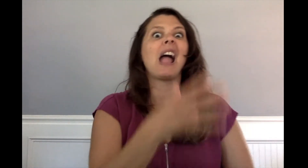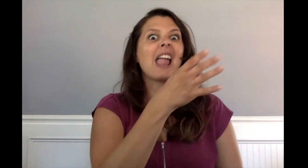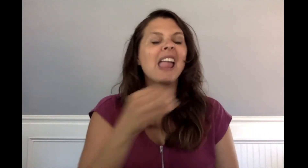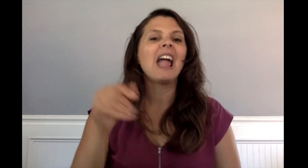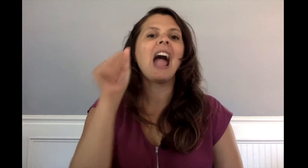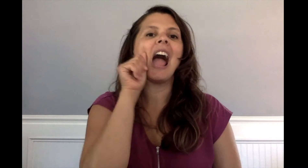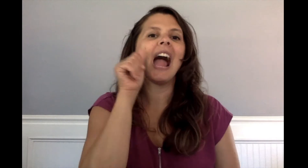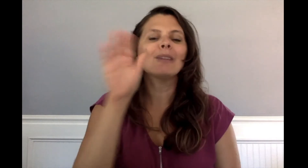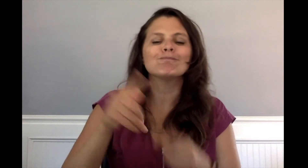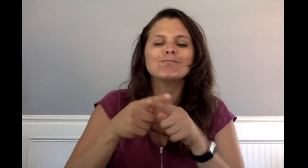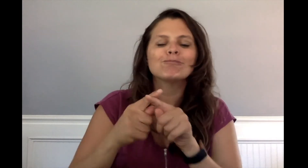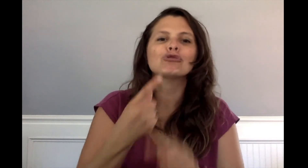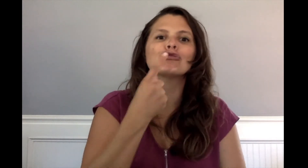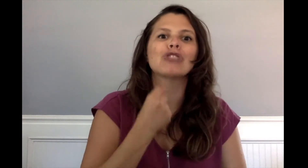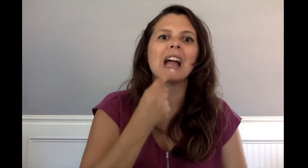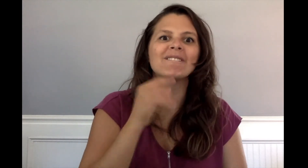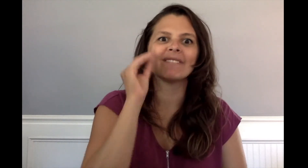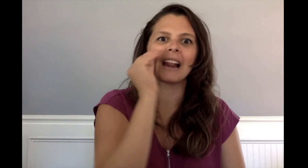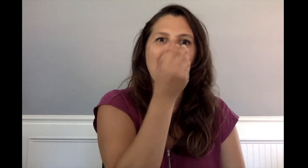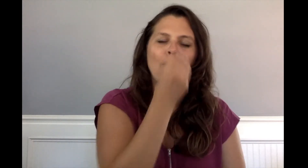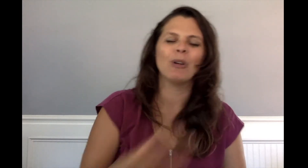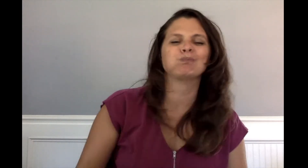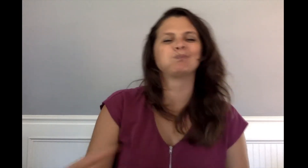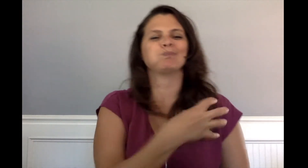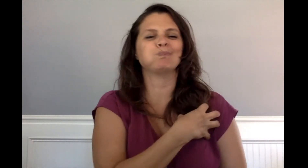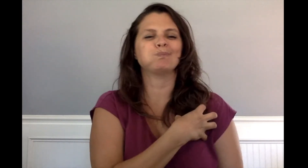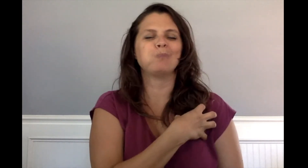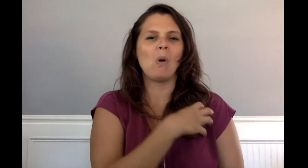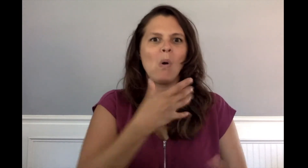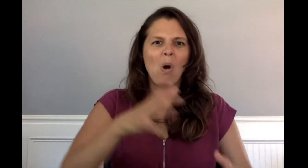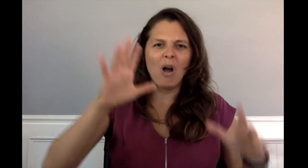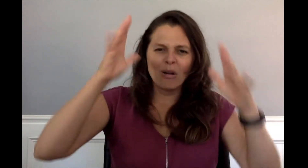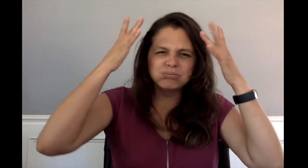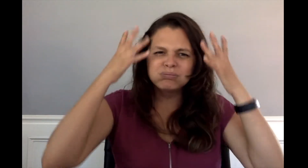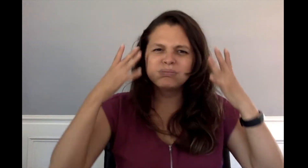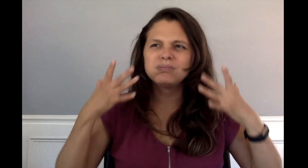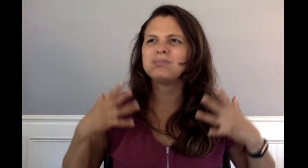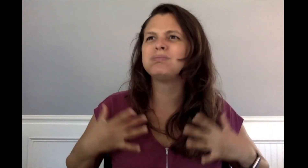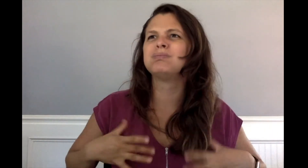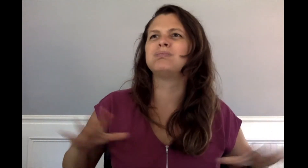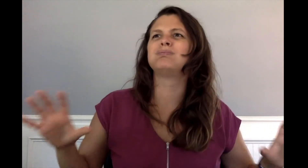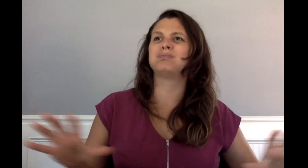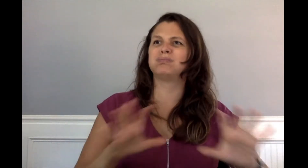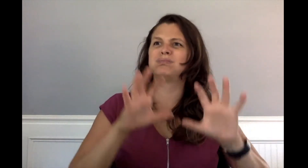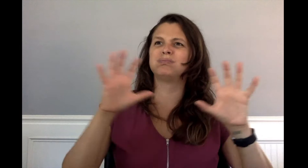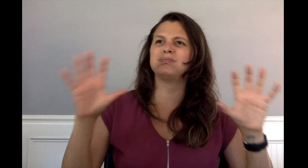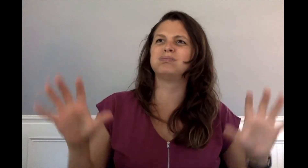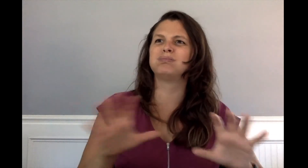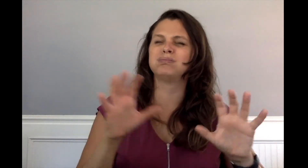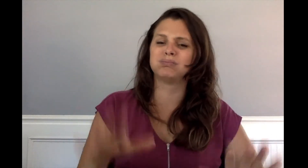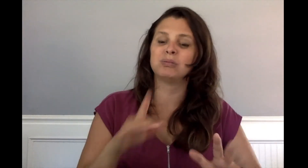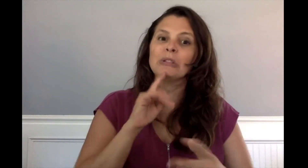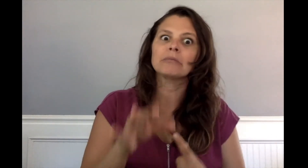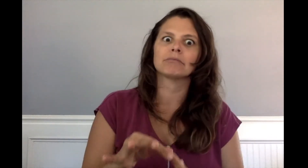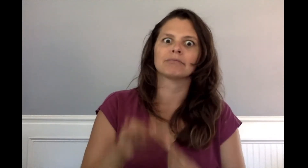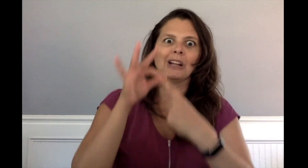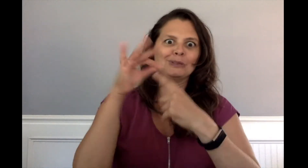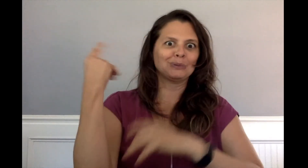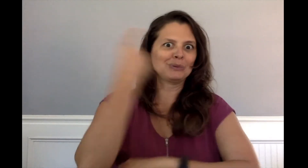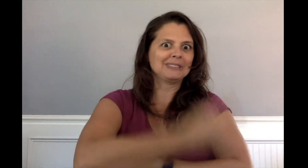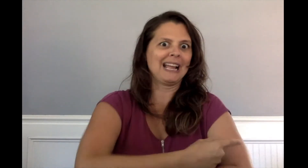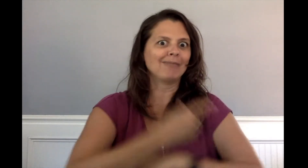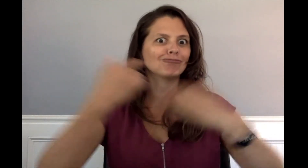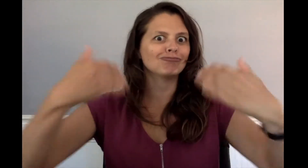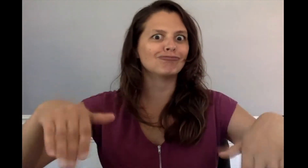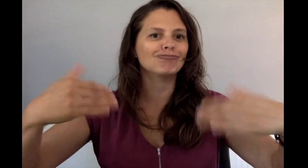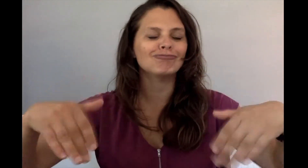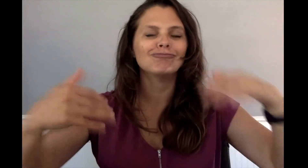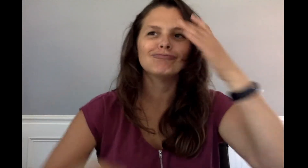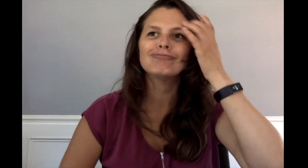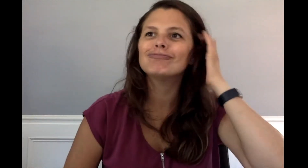and Aggie's red flower. It was, after all, a special day.